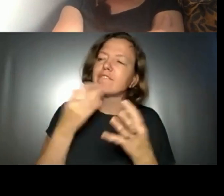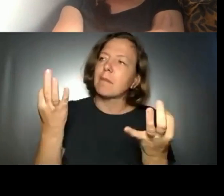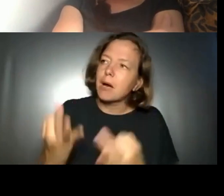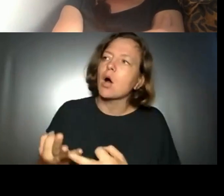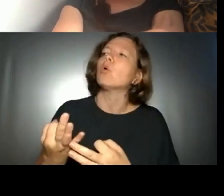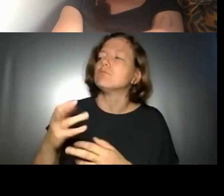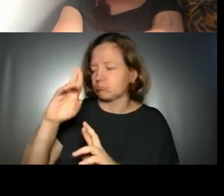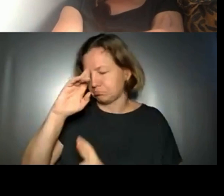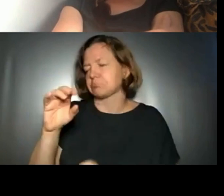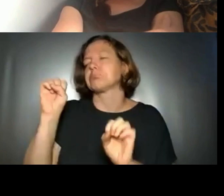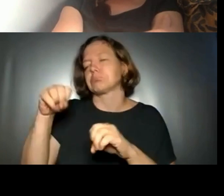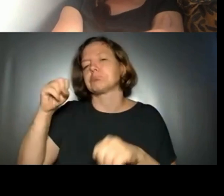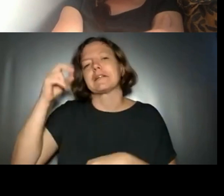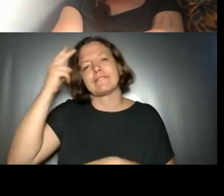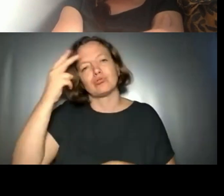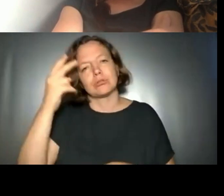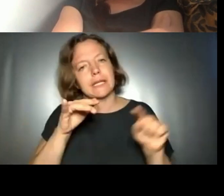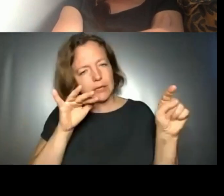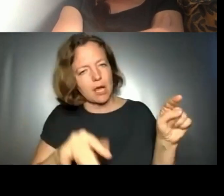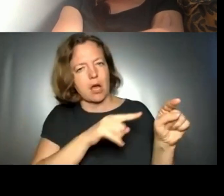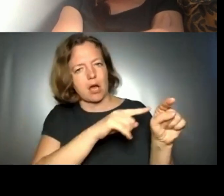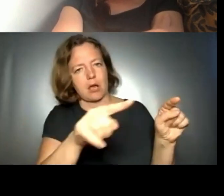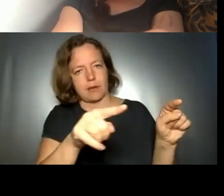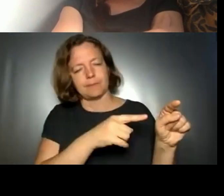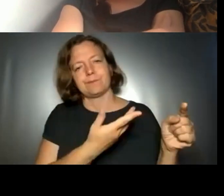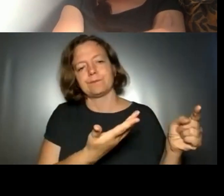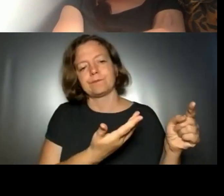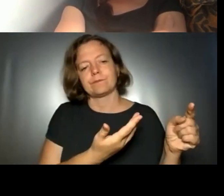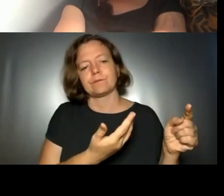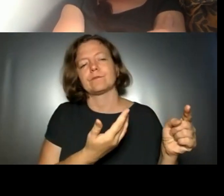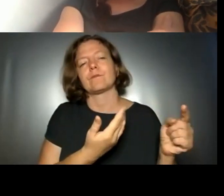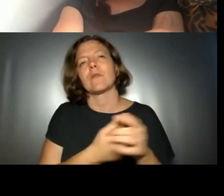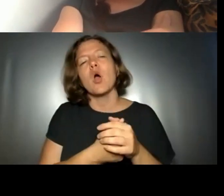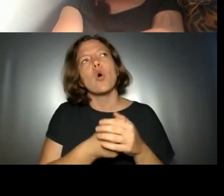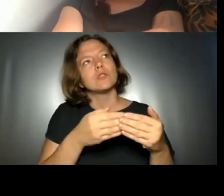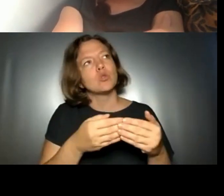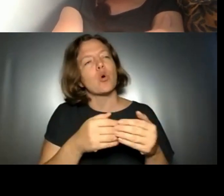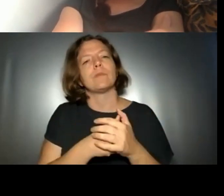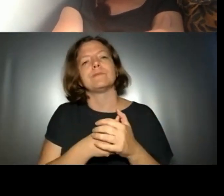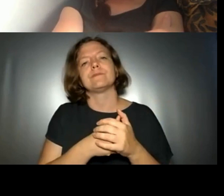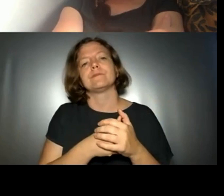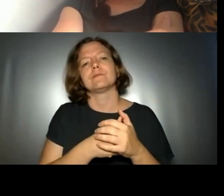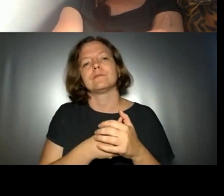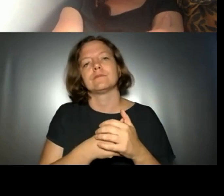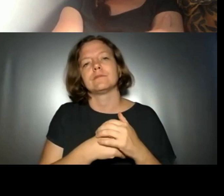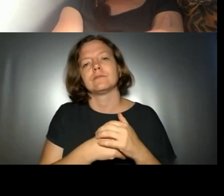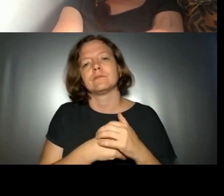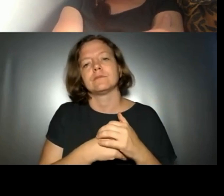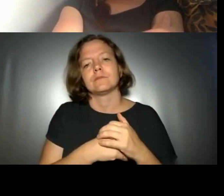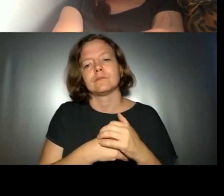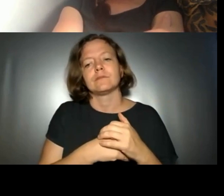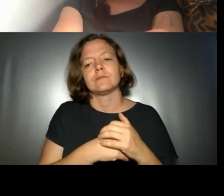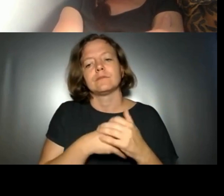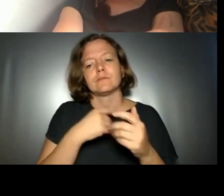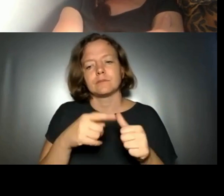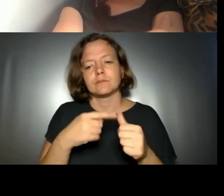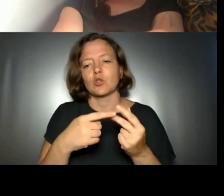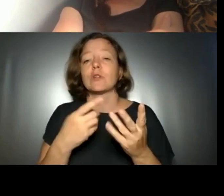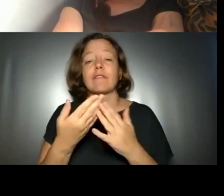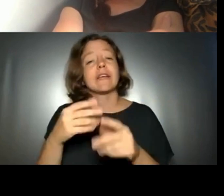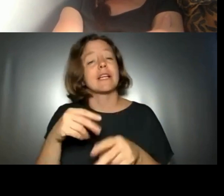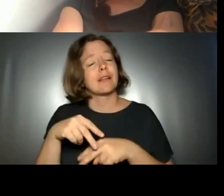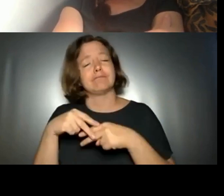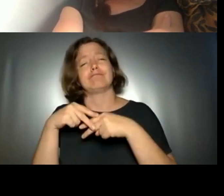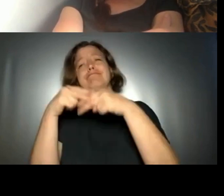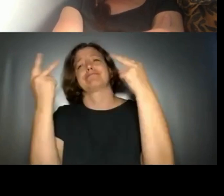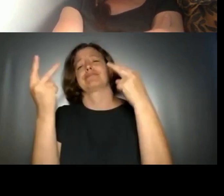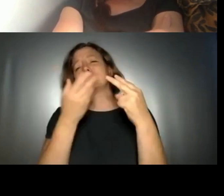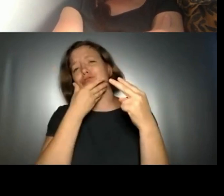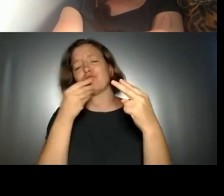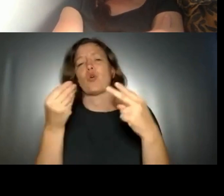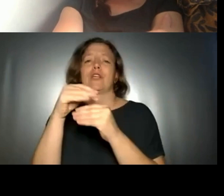Particularly, we have been working also with Sophia Neises, an amazing Berlin-based artist and audio description expert.